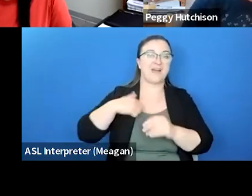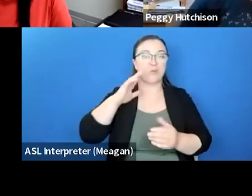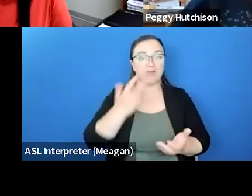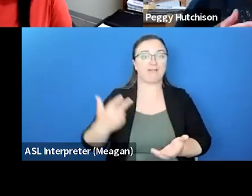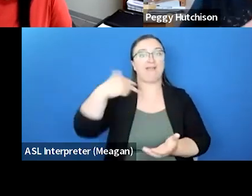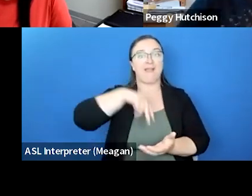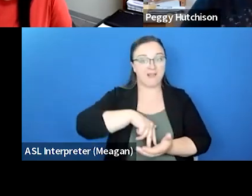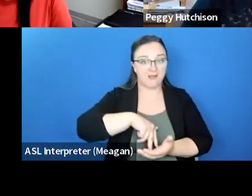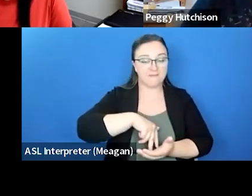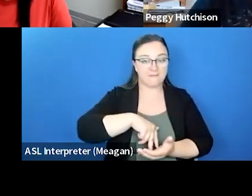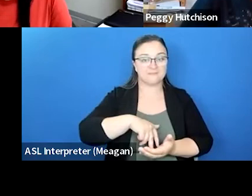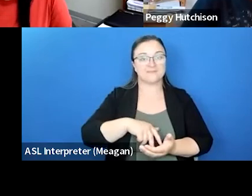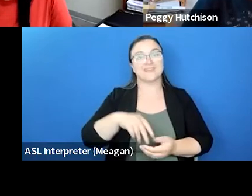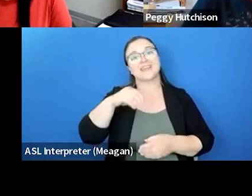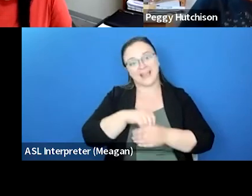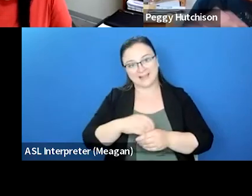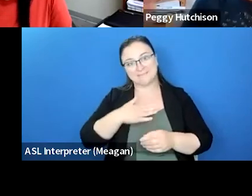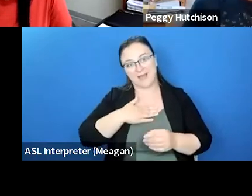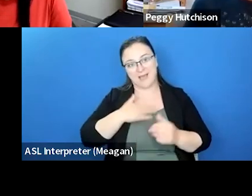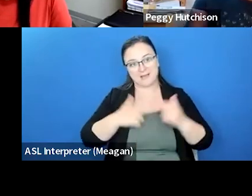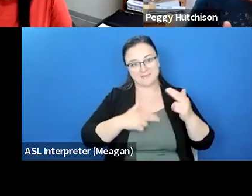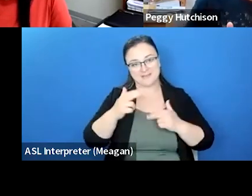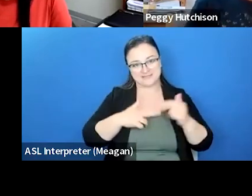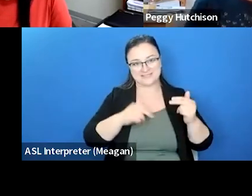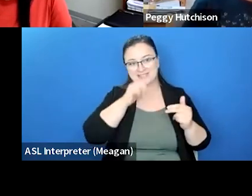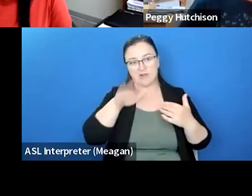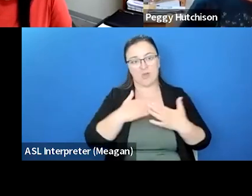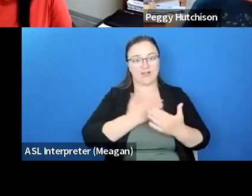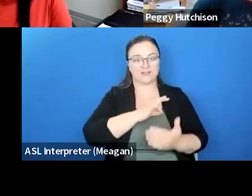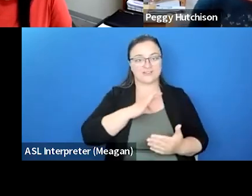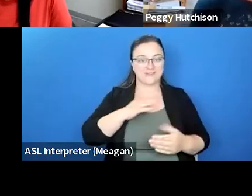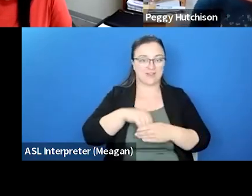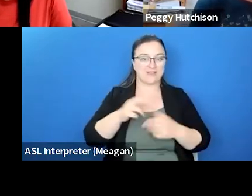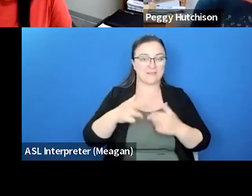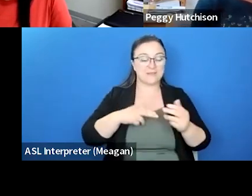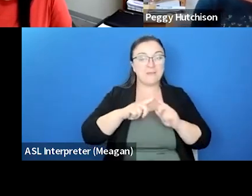I mean, in the building where I am, obviously not our staff are in one building, but I'll just get up and walk over,